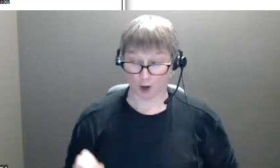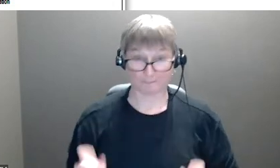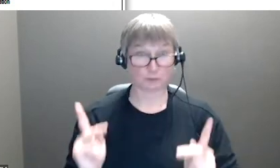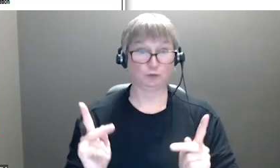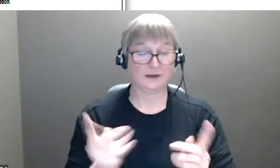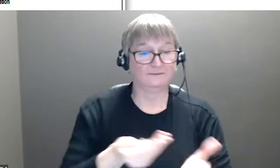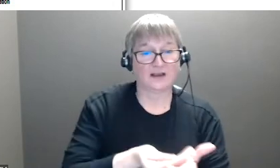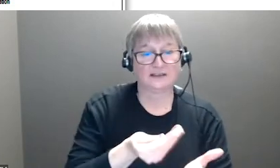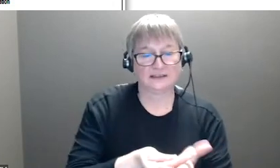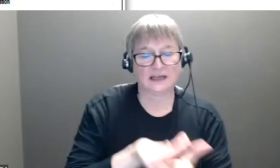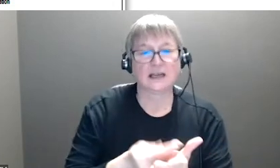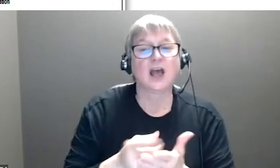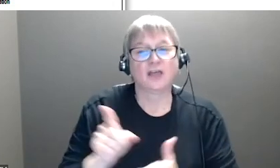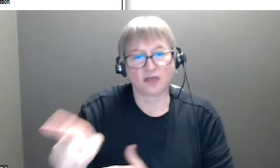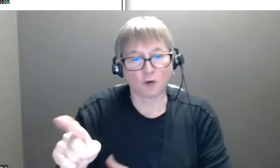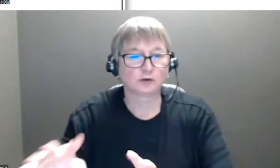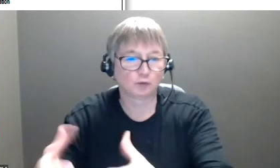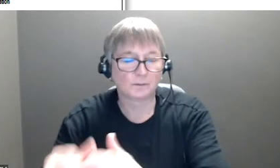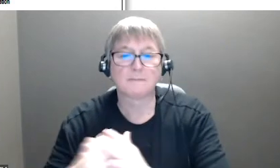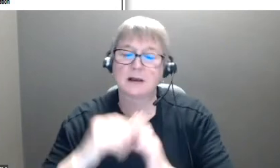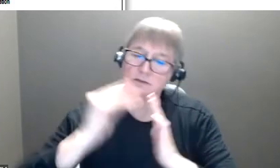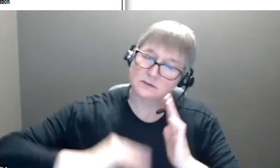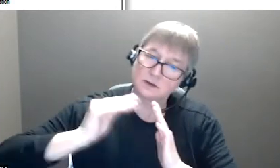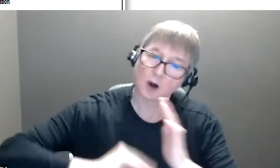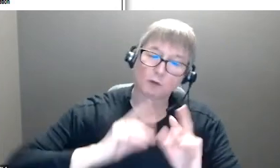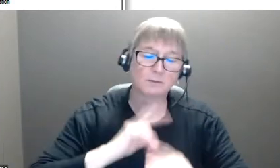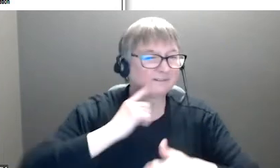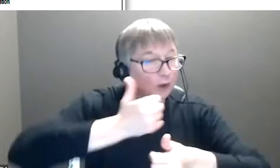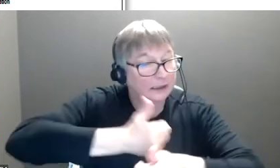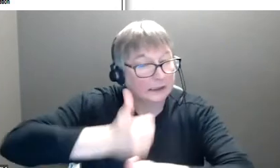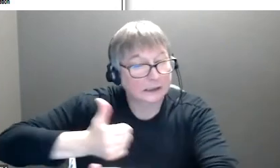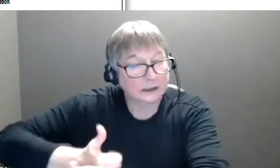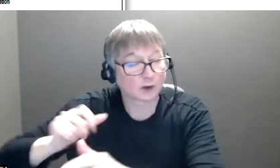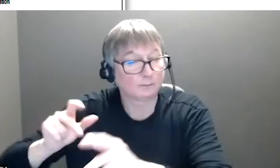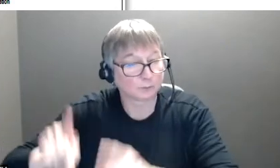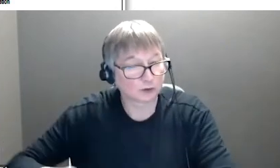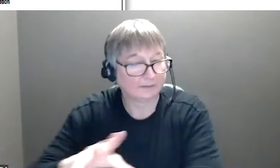person served in the participant information forms. These are completed by participants,